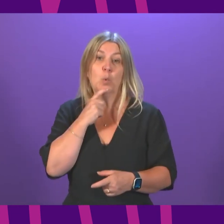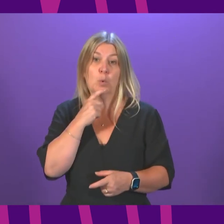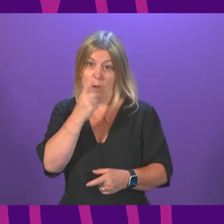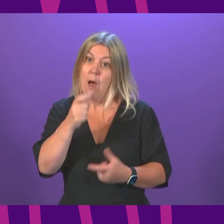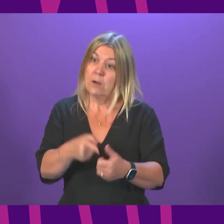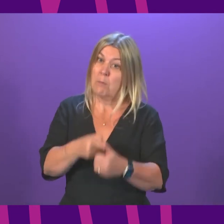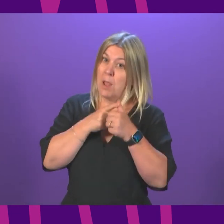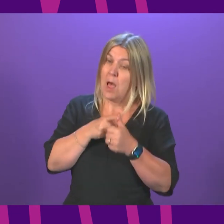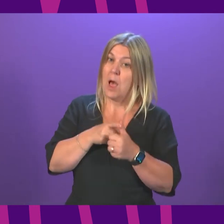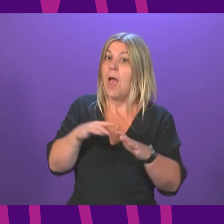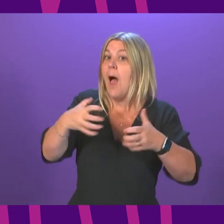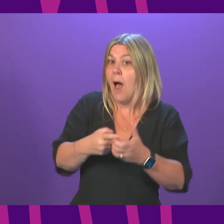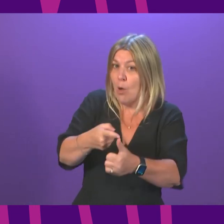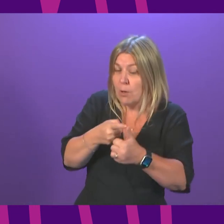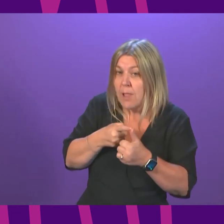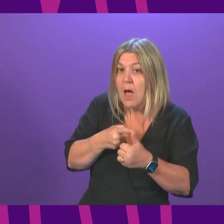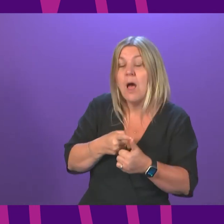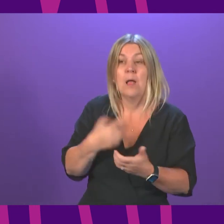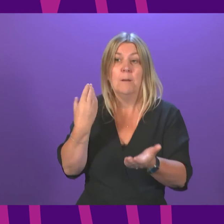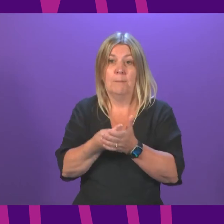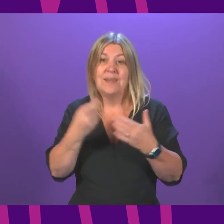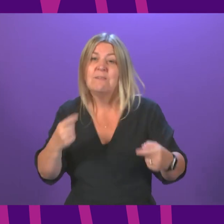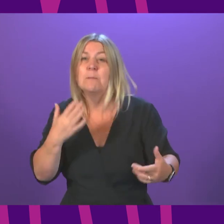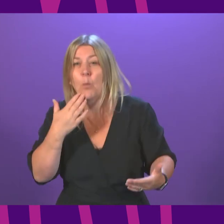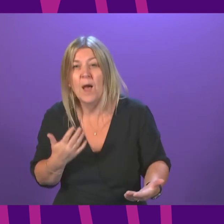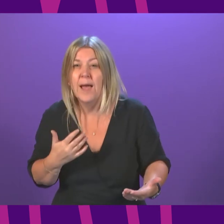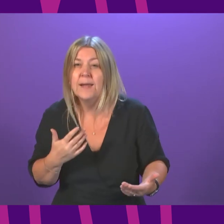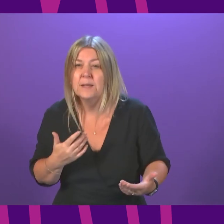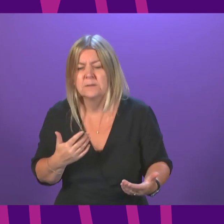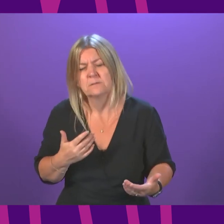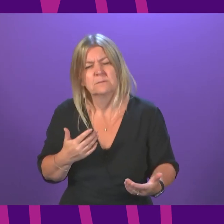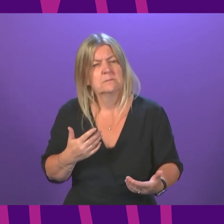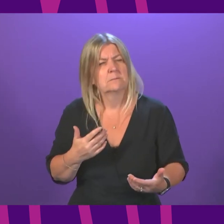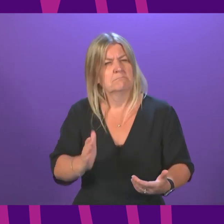sought to give the most vulnerable. The bill offers the Government powers for far longer than we believe it will require. It also gives the Government unprecedented rights to introduce